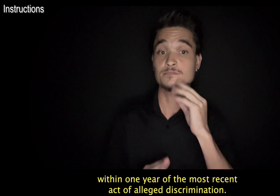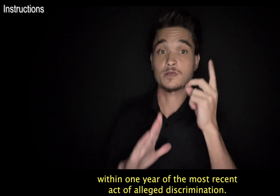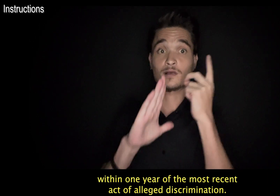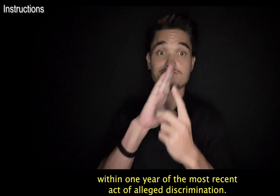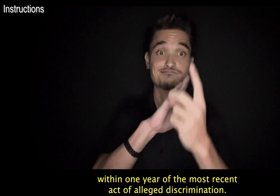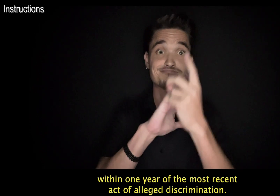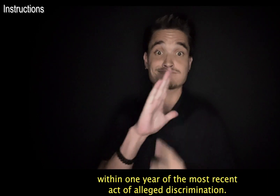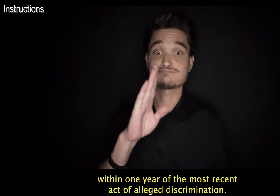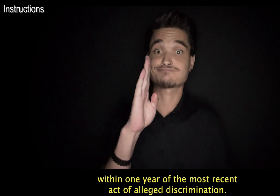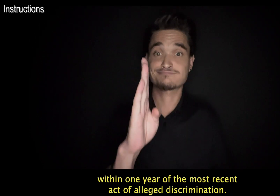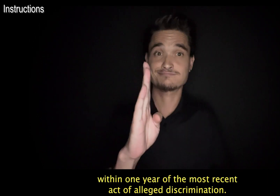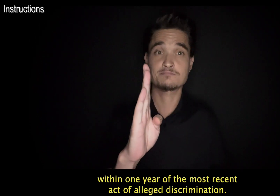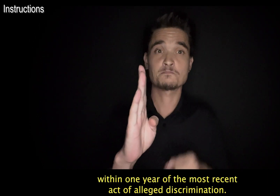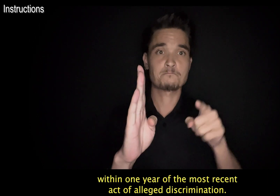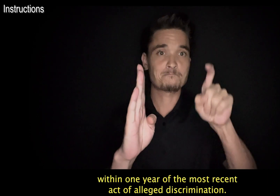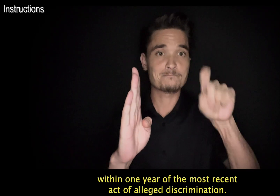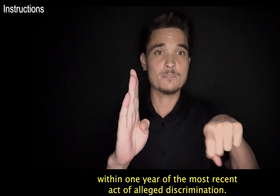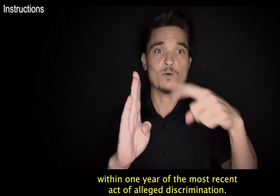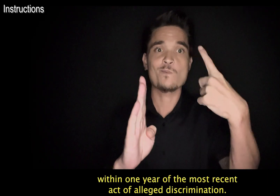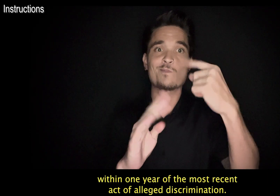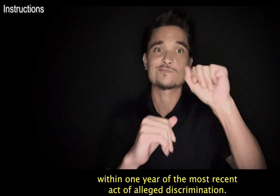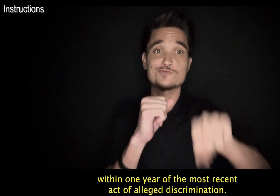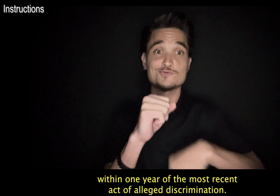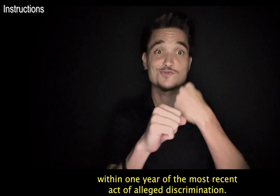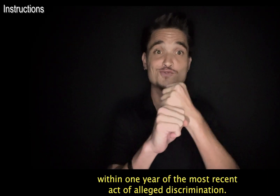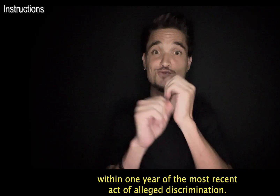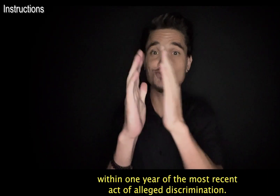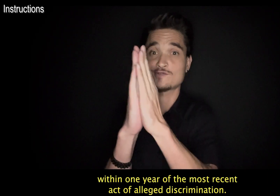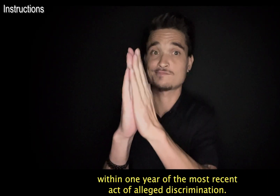within one year of the most recent act of alleged discrimination.